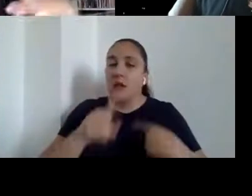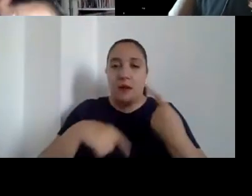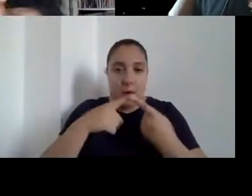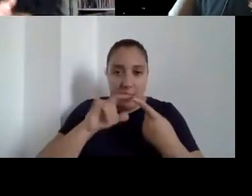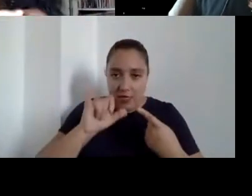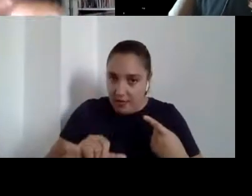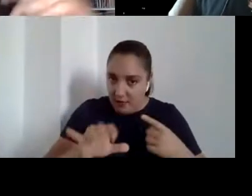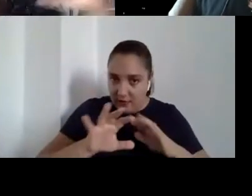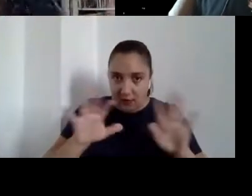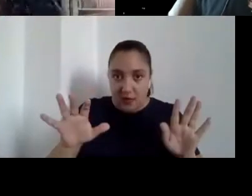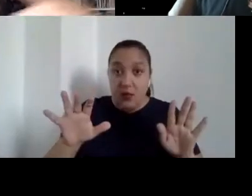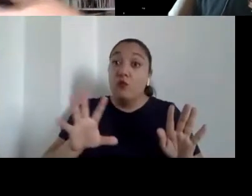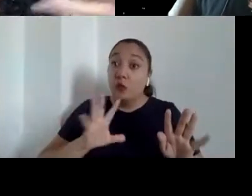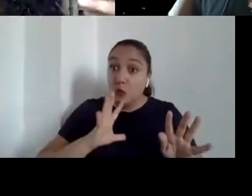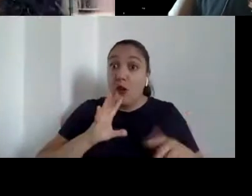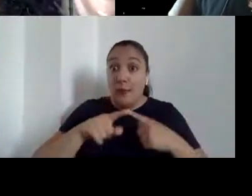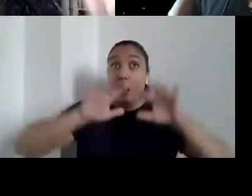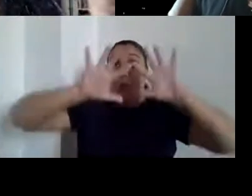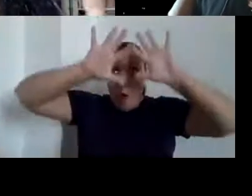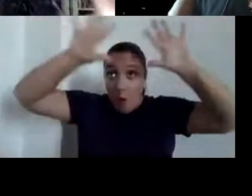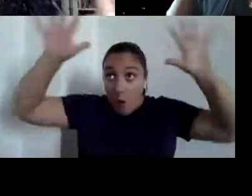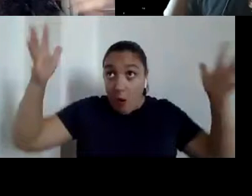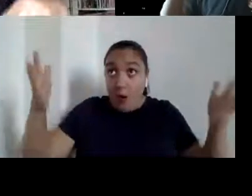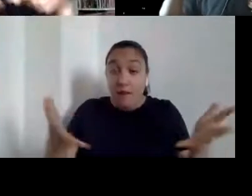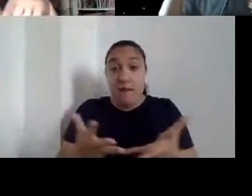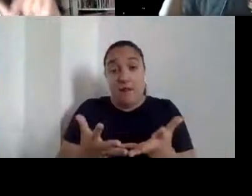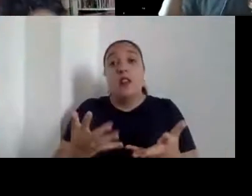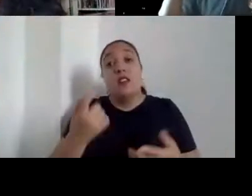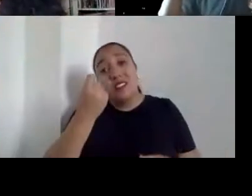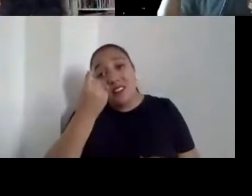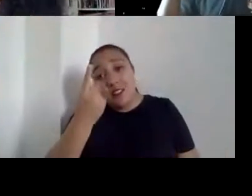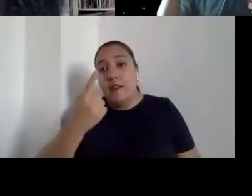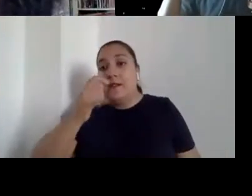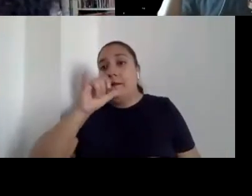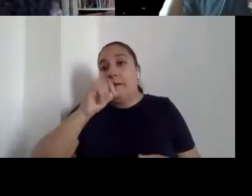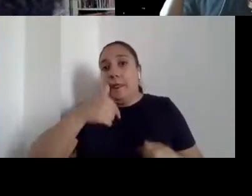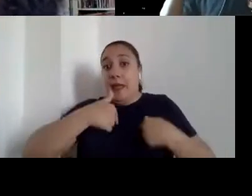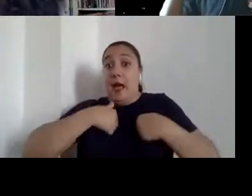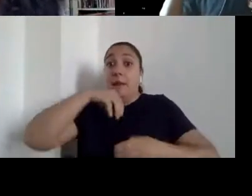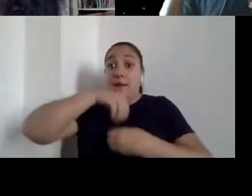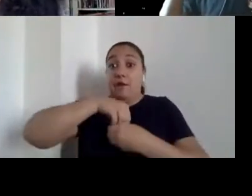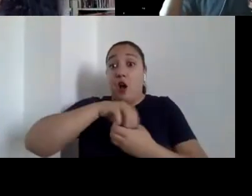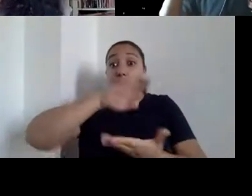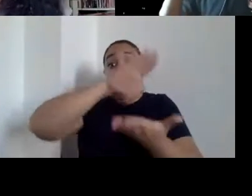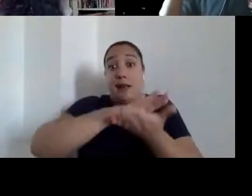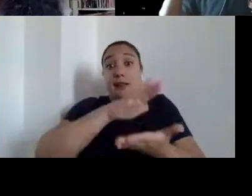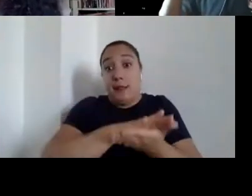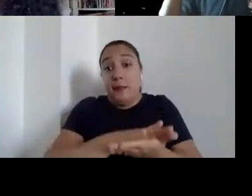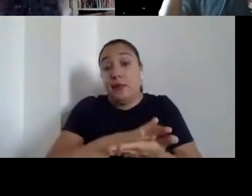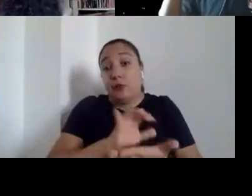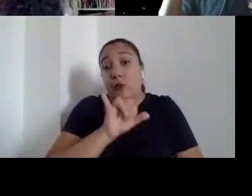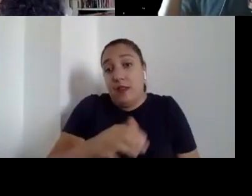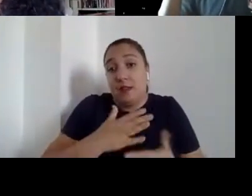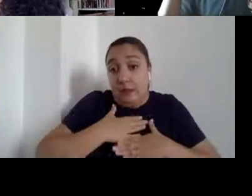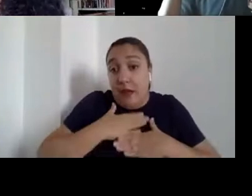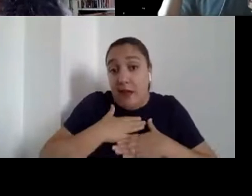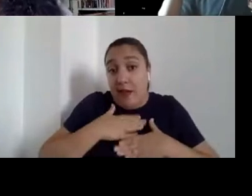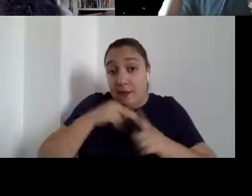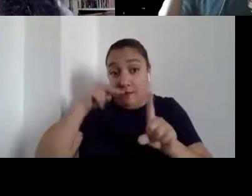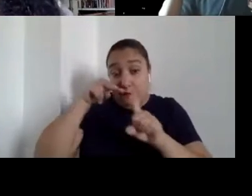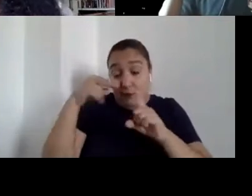I have been in academia, so I never thought I would end up or be, so I want to put it